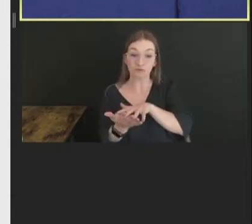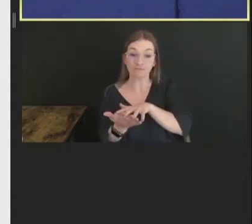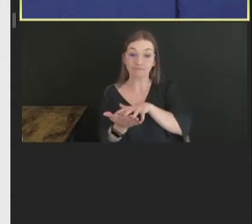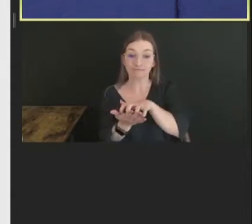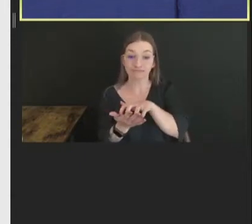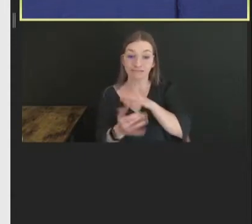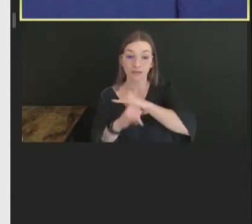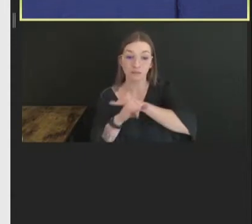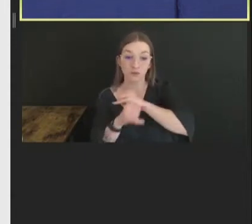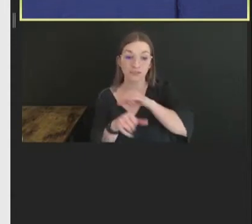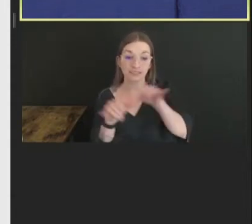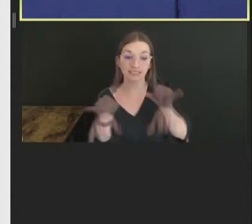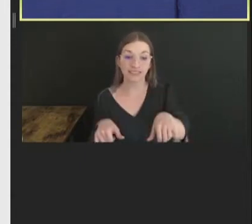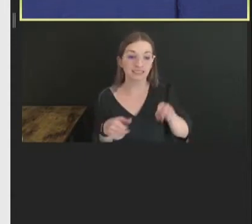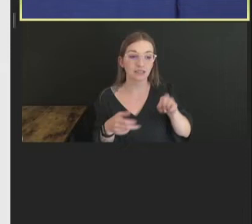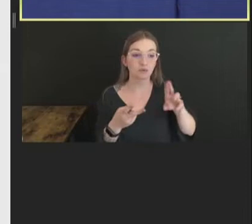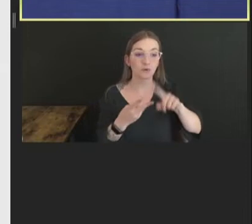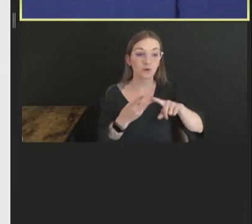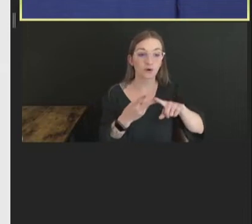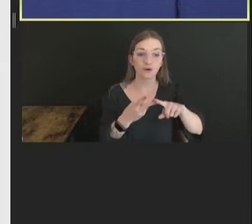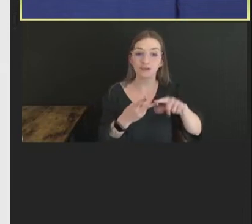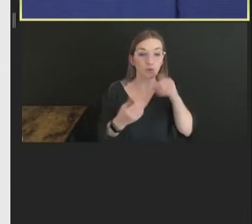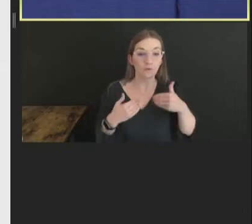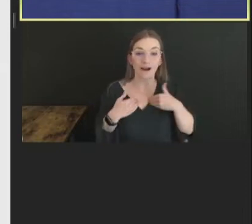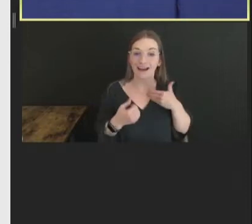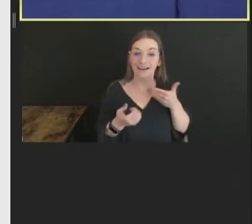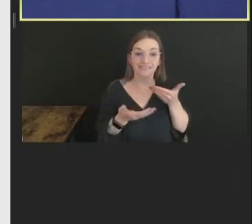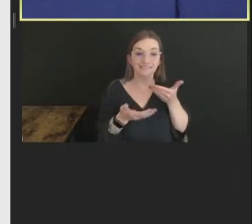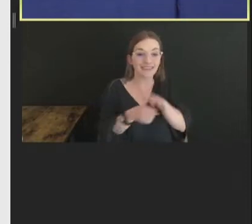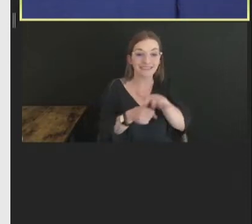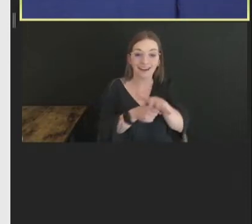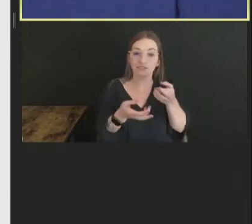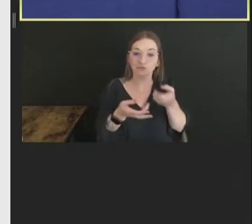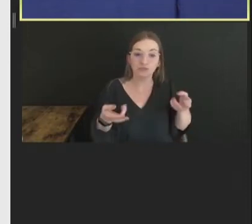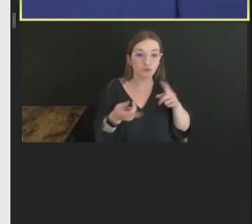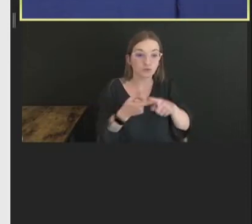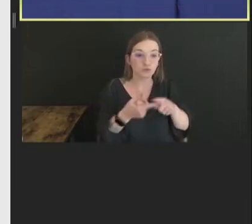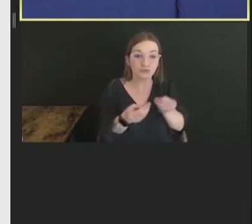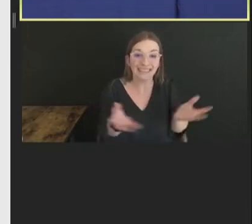particularly in Africa with the HIV, where these viruses are allowed to sort of